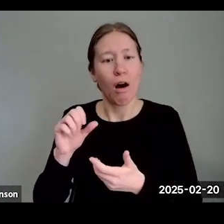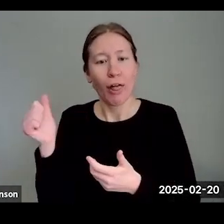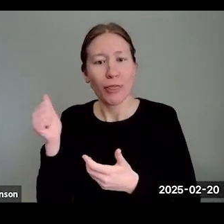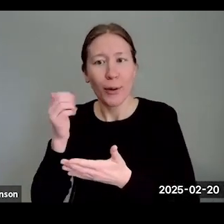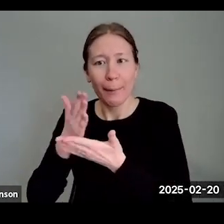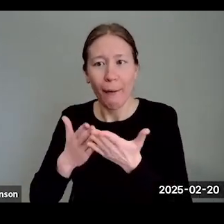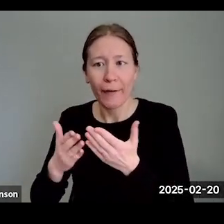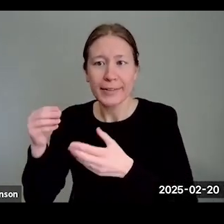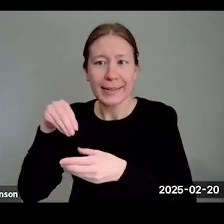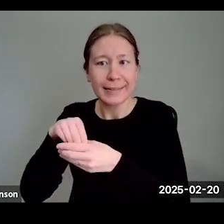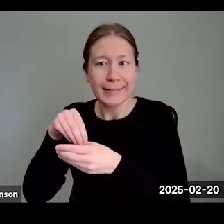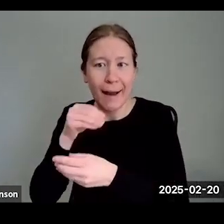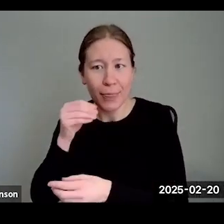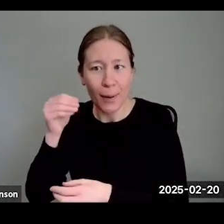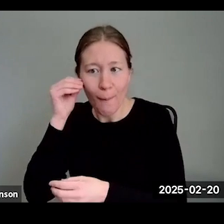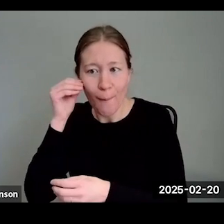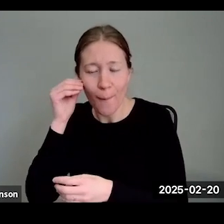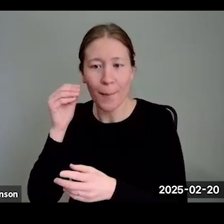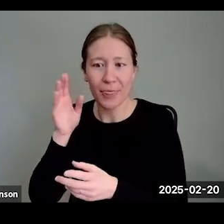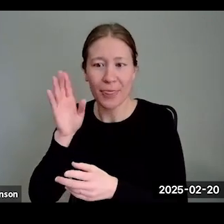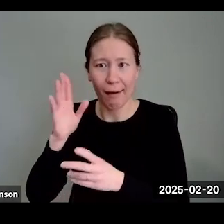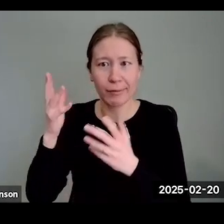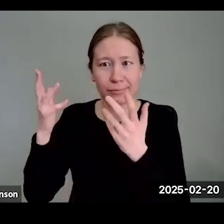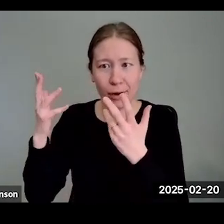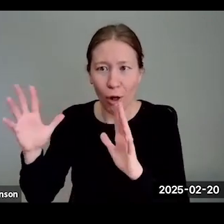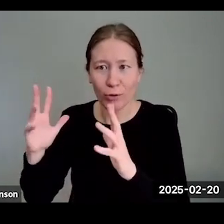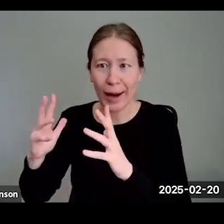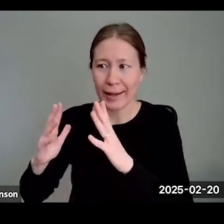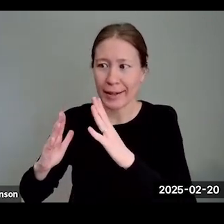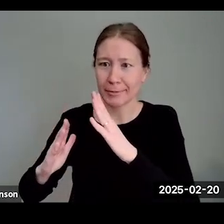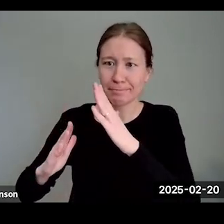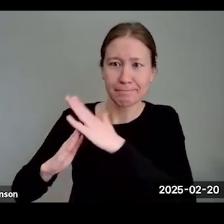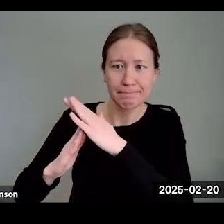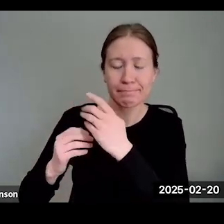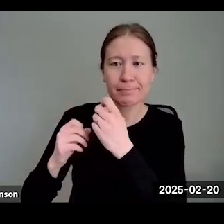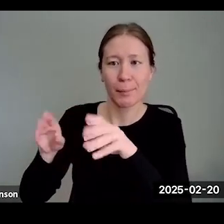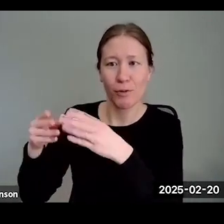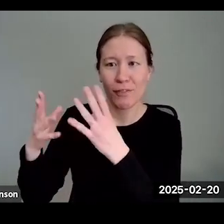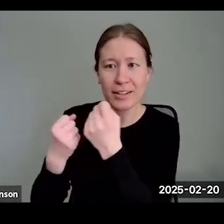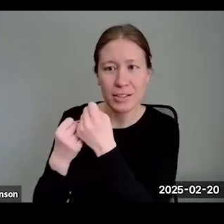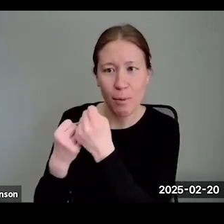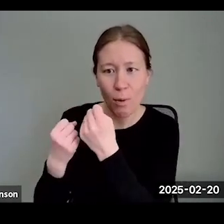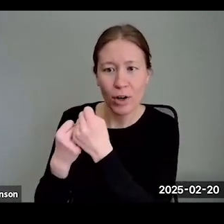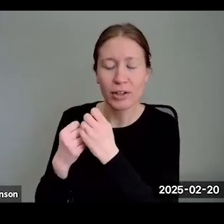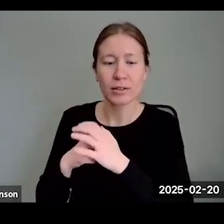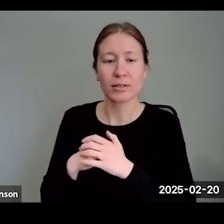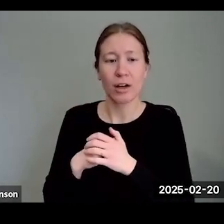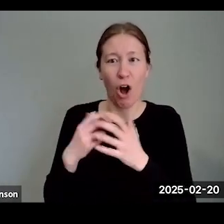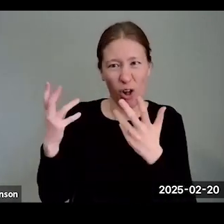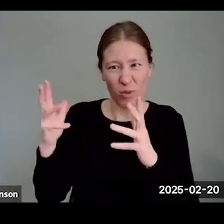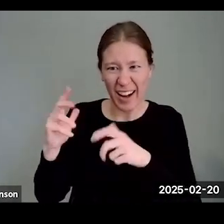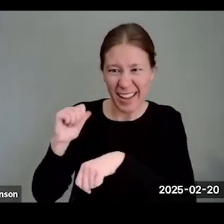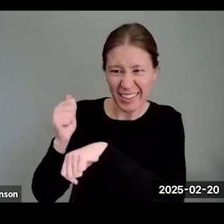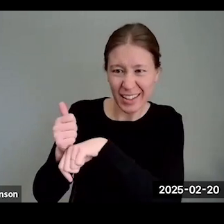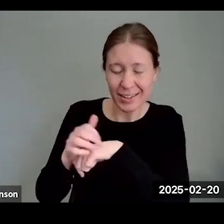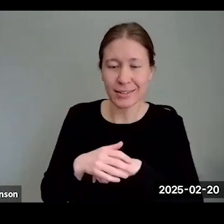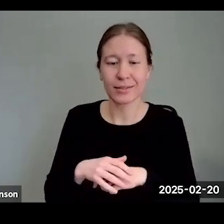that can or do perform this function already? And then, would the home be fundamentally altered if this element didn't exist?